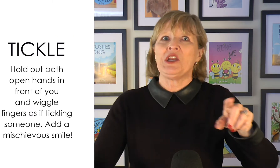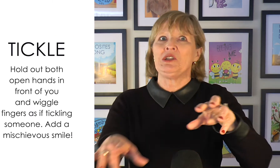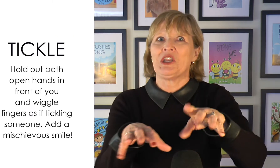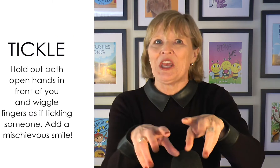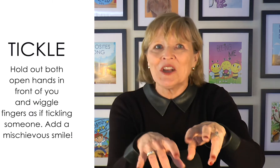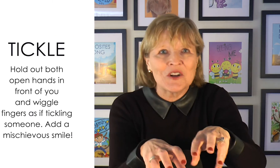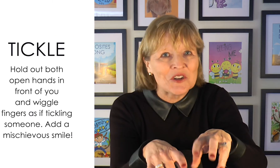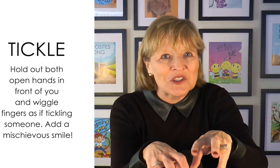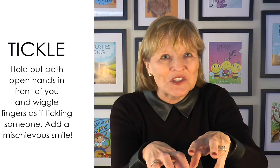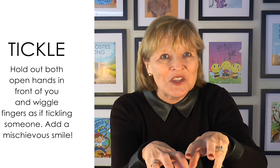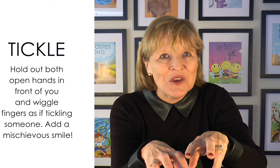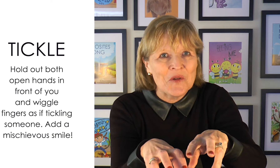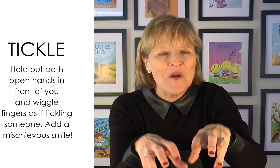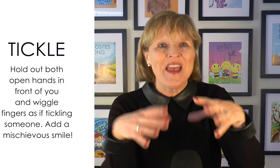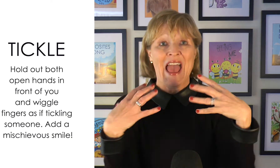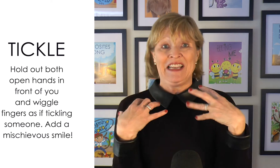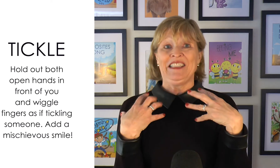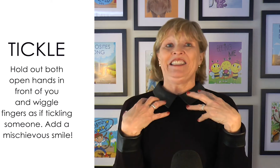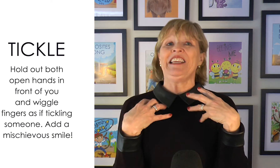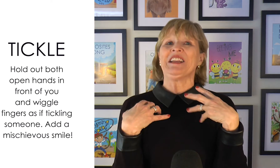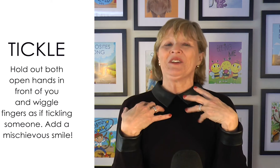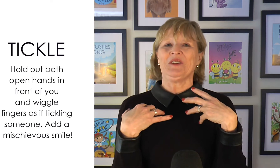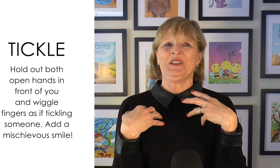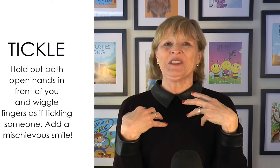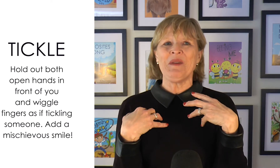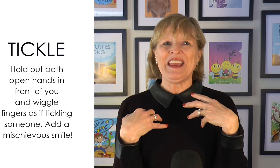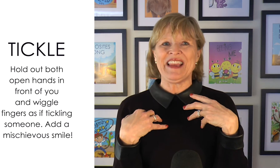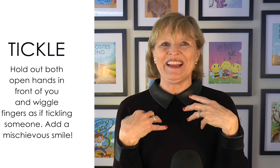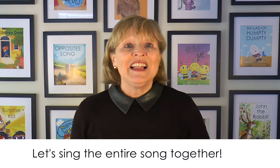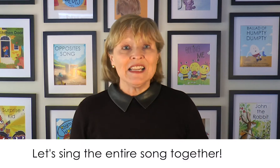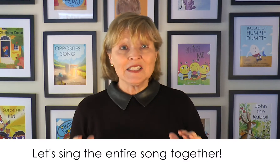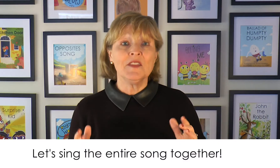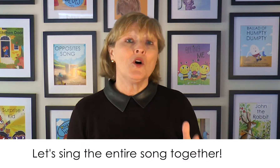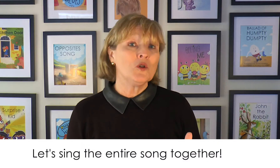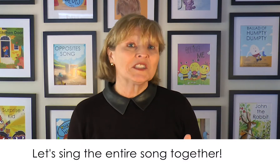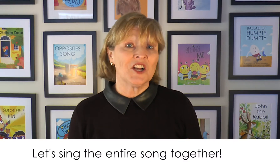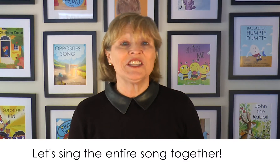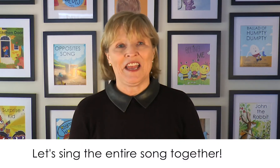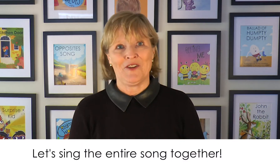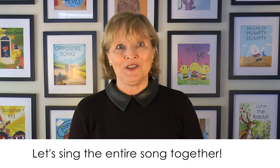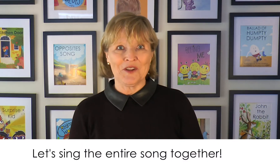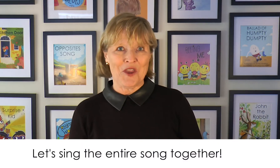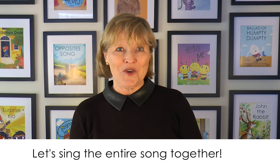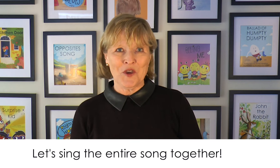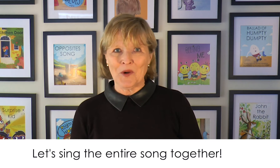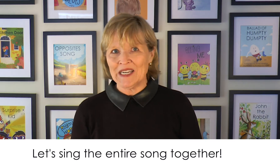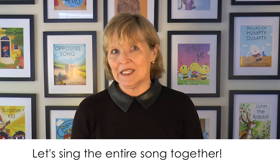He TICKLES you and he TICKLES me." Let's sing the whole song together so that you can practice